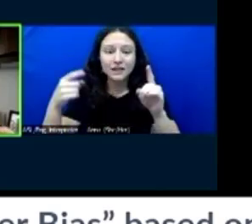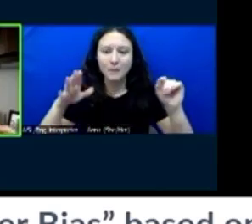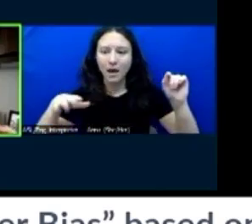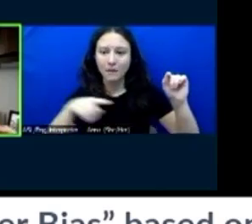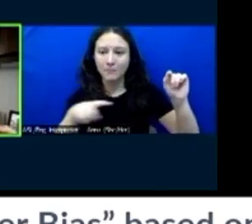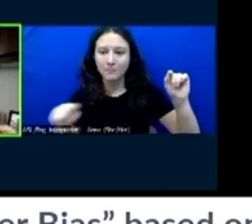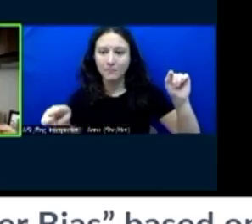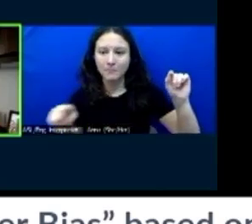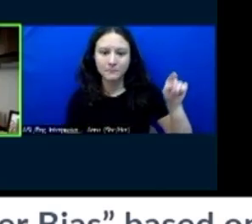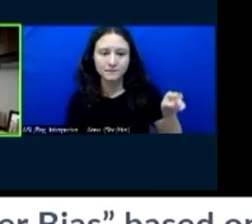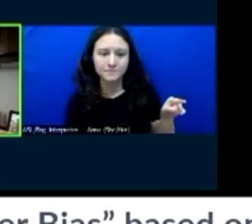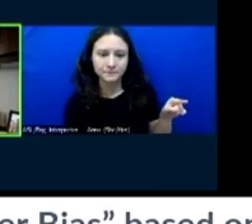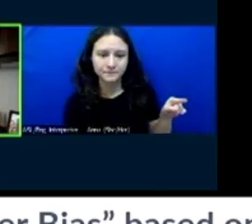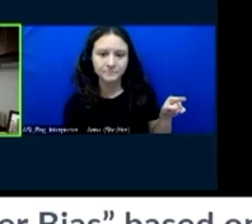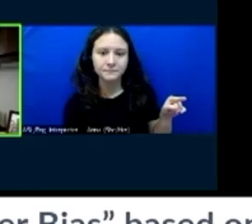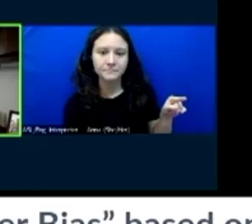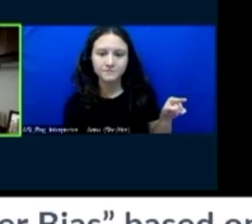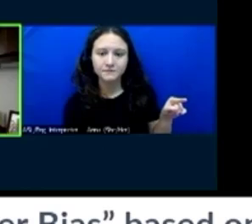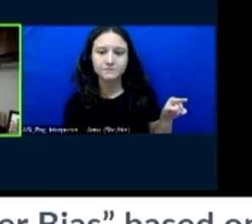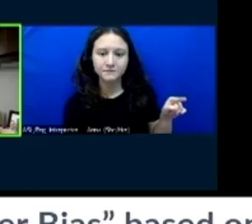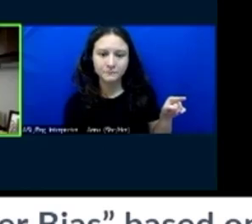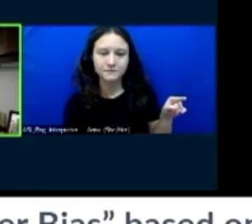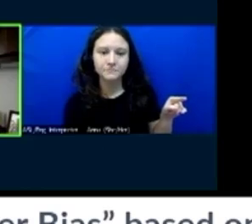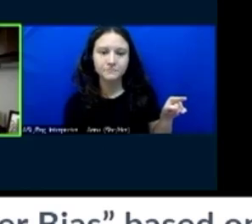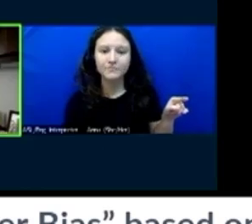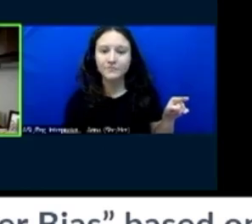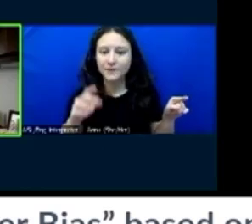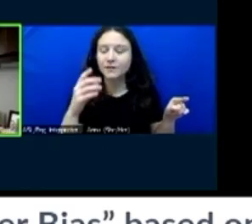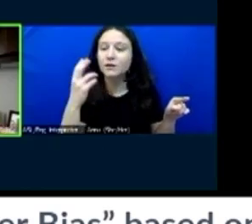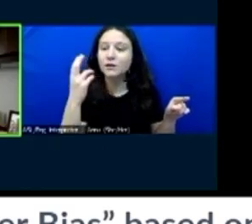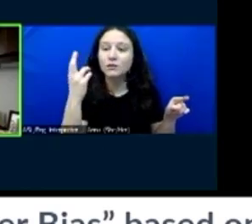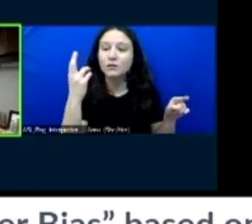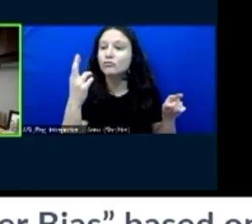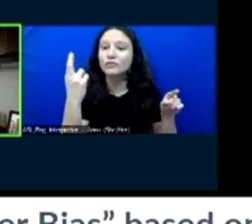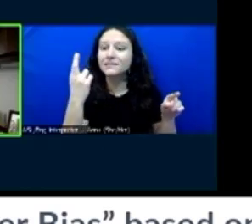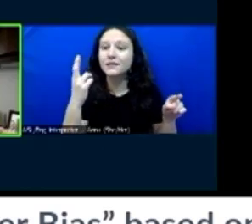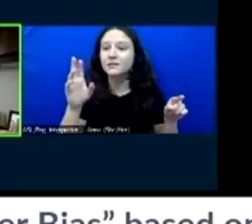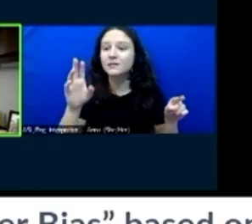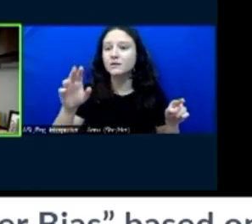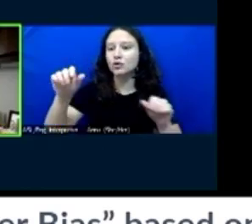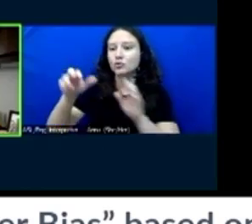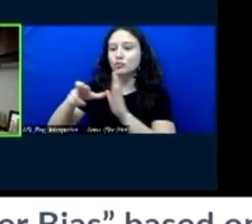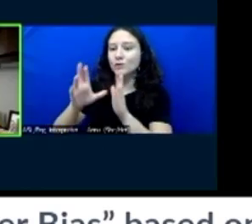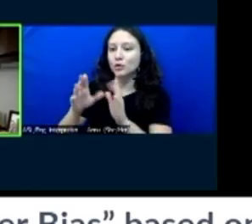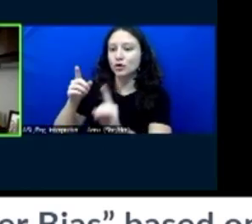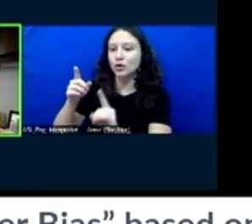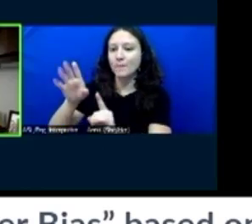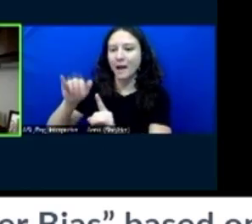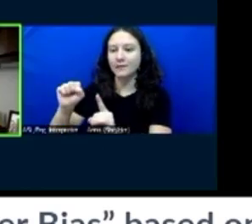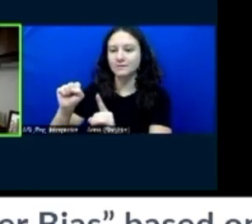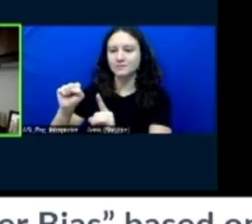was bias on the part of reviewers that reviewers seem to prefer certain topics over others.